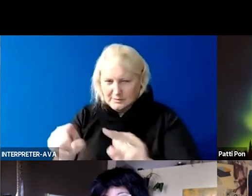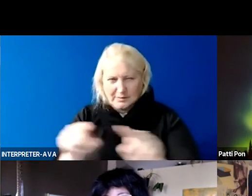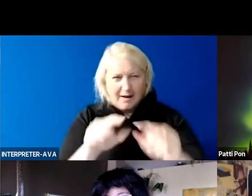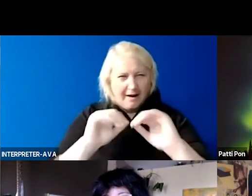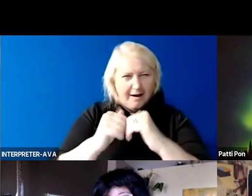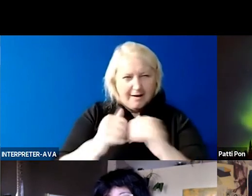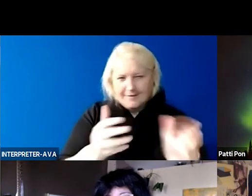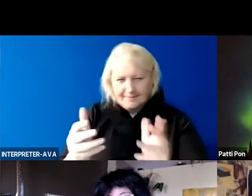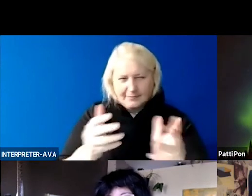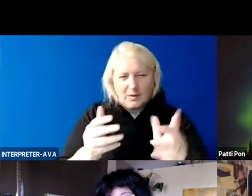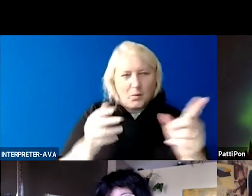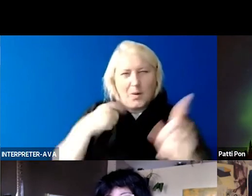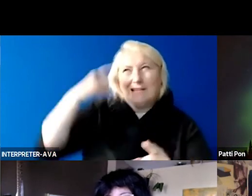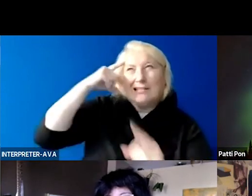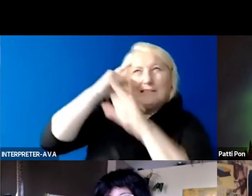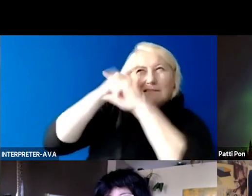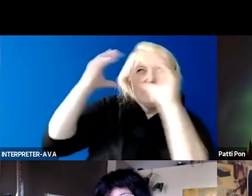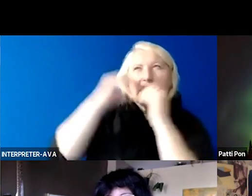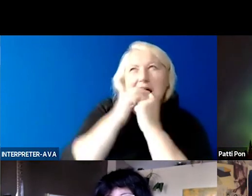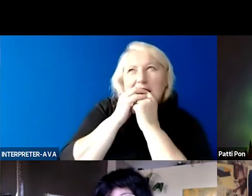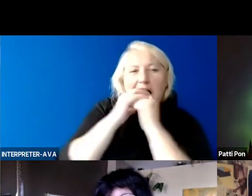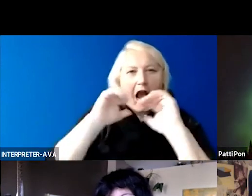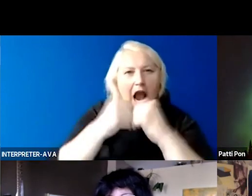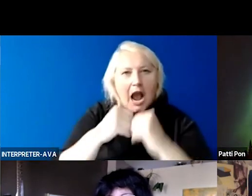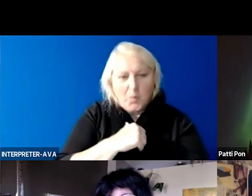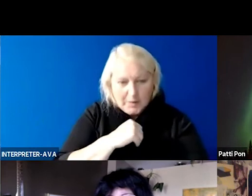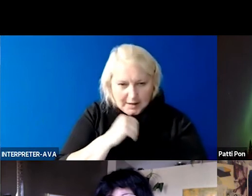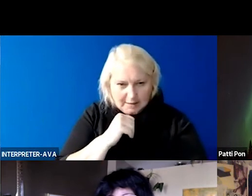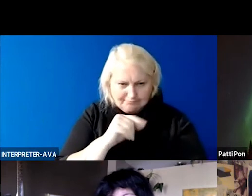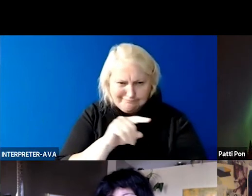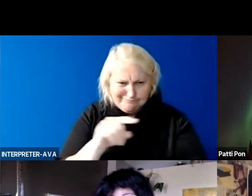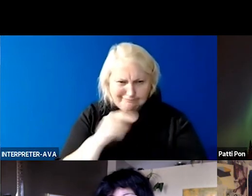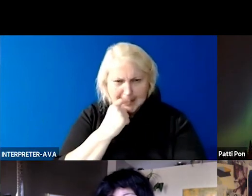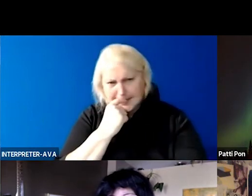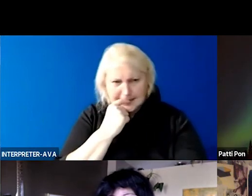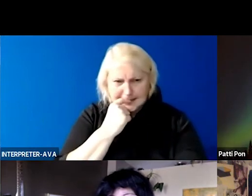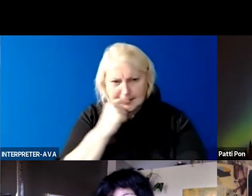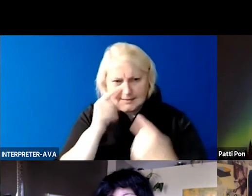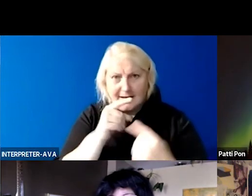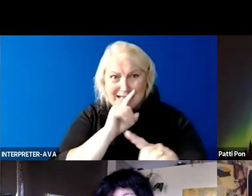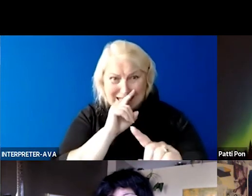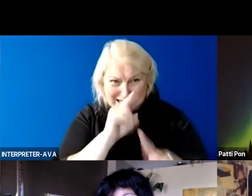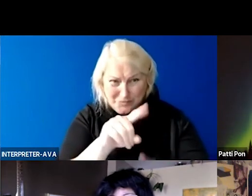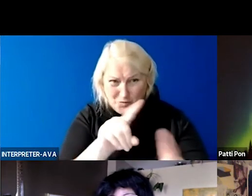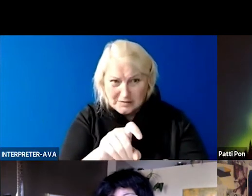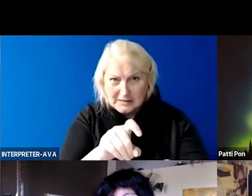how do we answer this in the most honest and authentic way and yet, make it accessible to them.